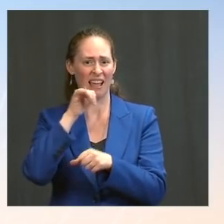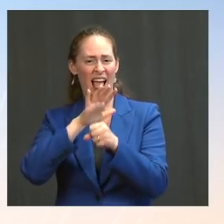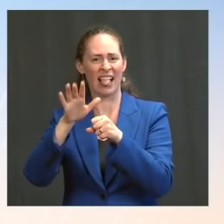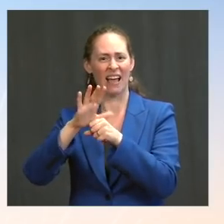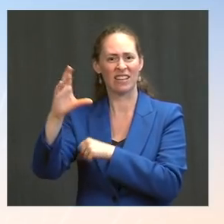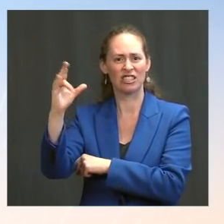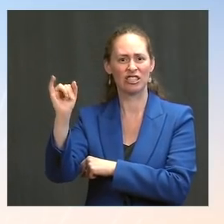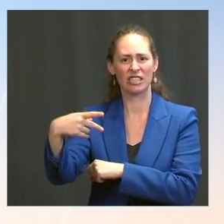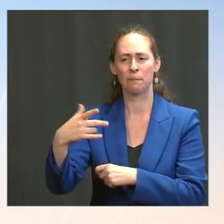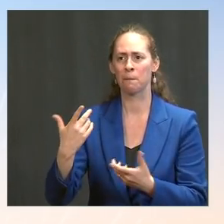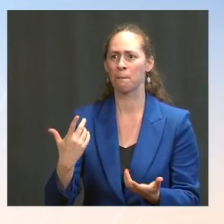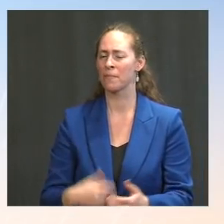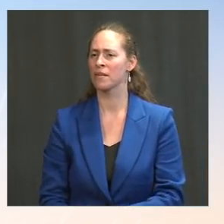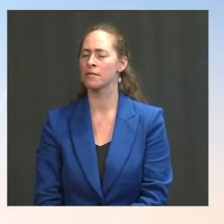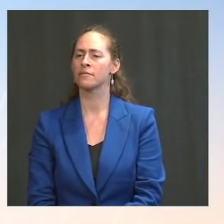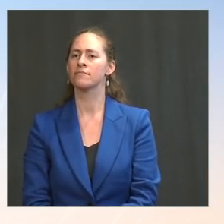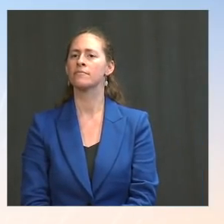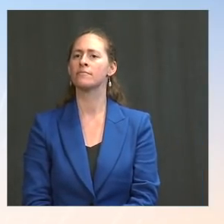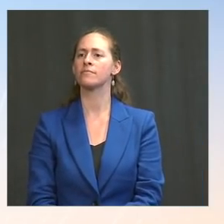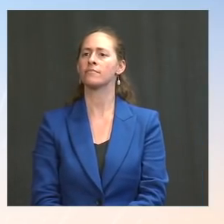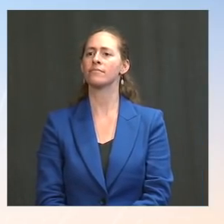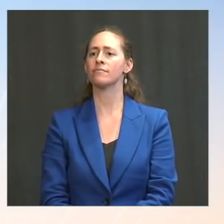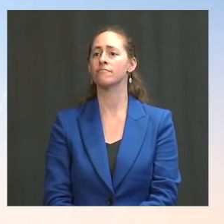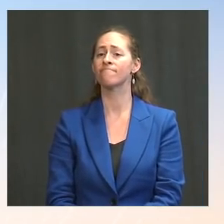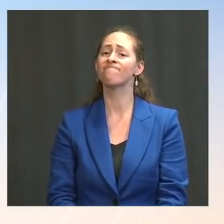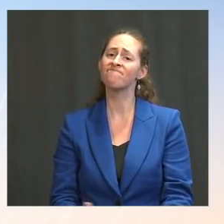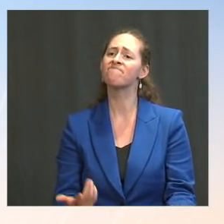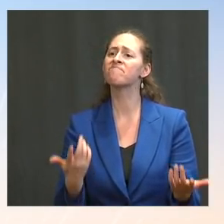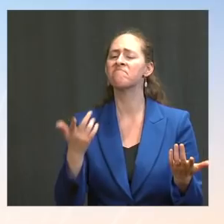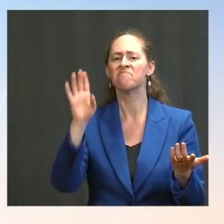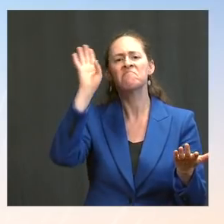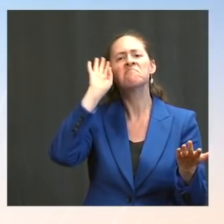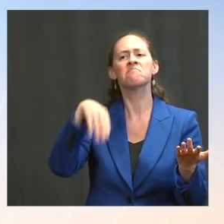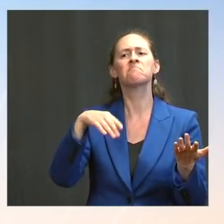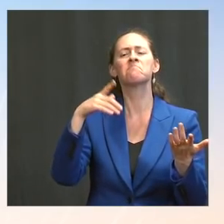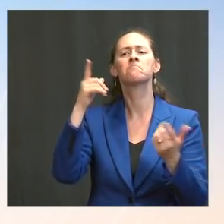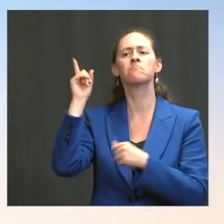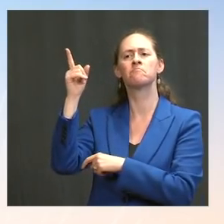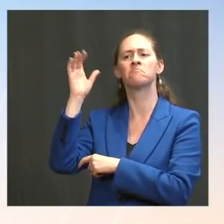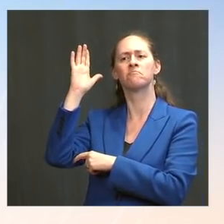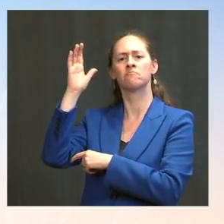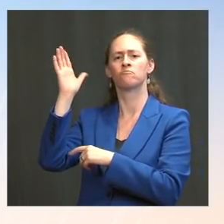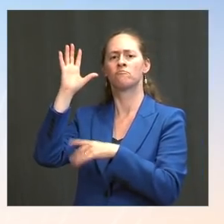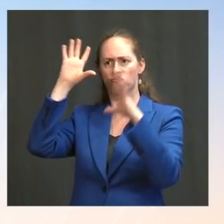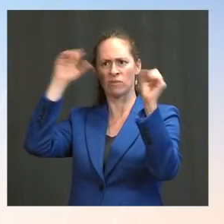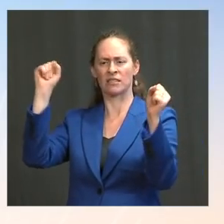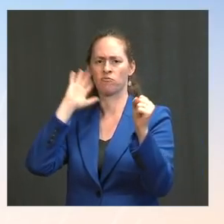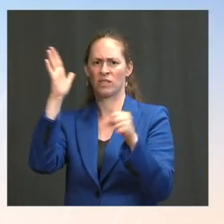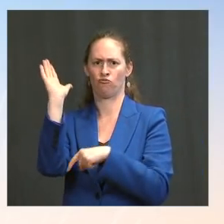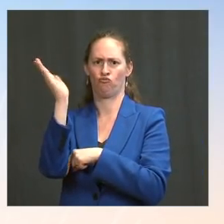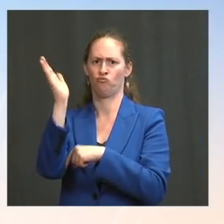I won't get ahead of the President. You can anticipate the President is going to be having more to say about this shortly. It's an issue that we've been working on